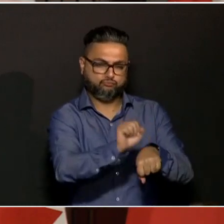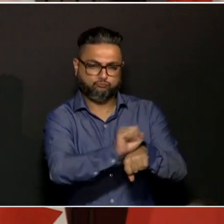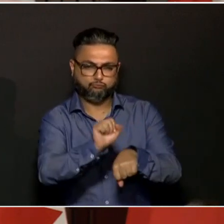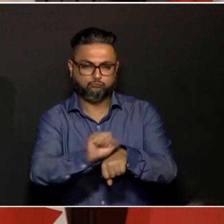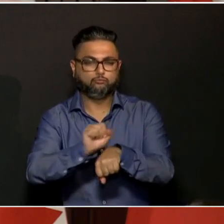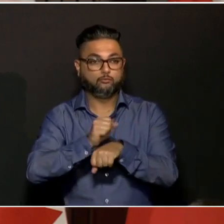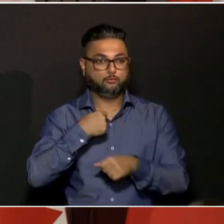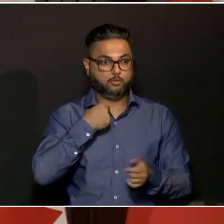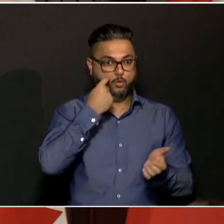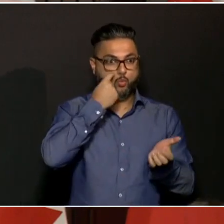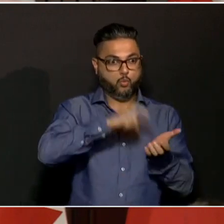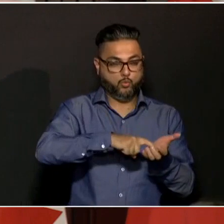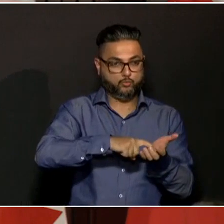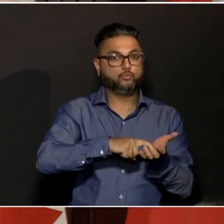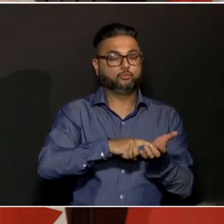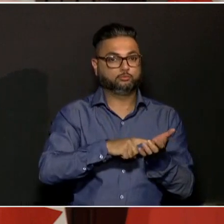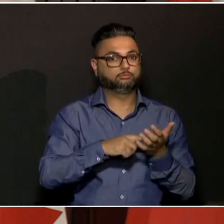need to be tested so we are working at that now